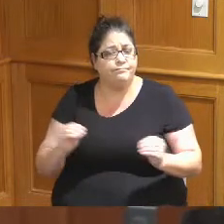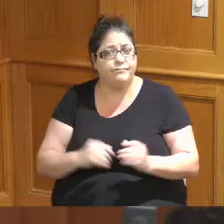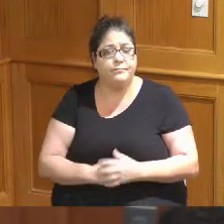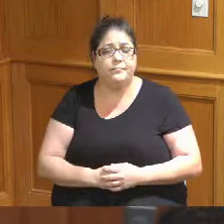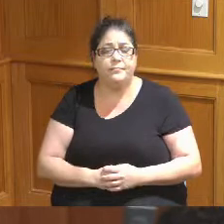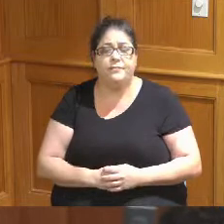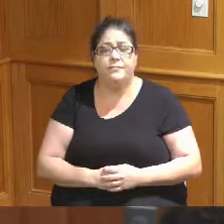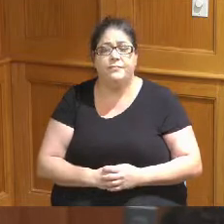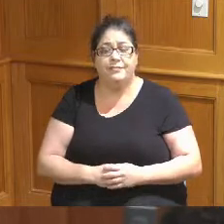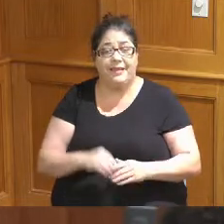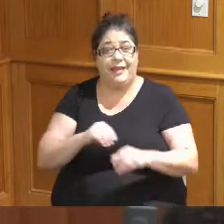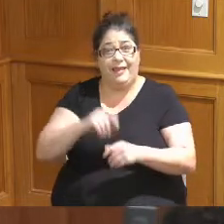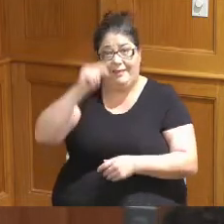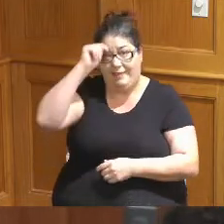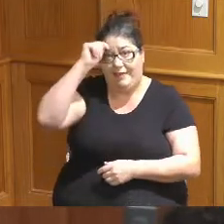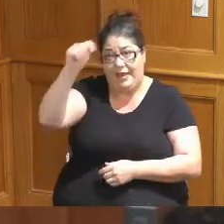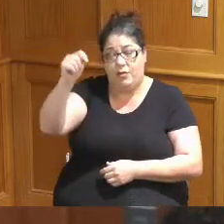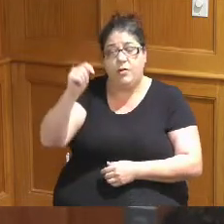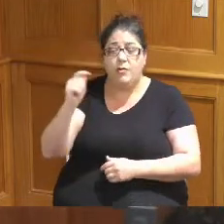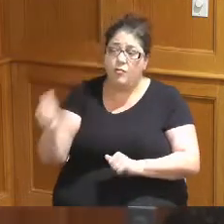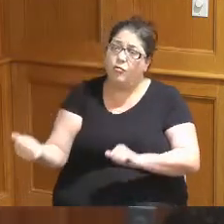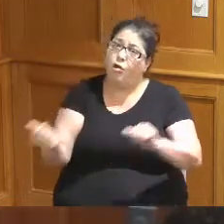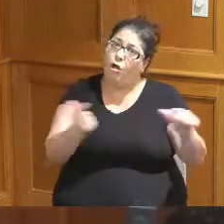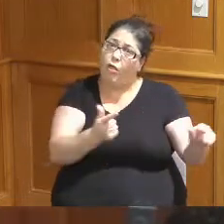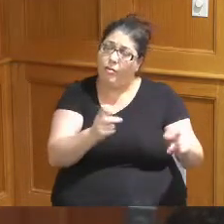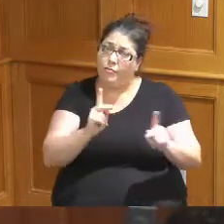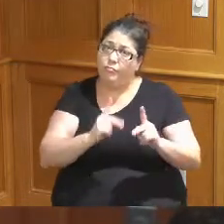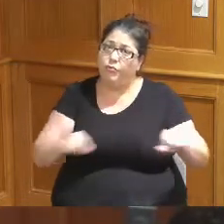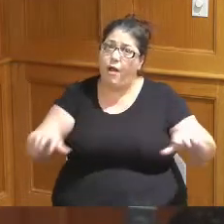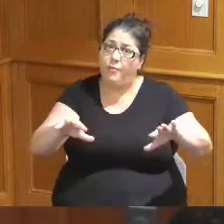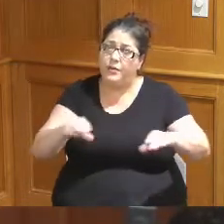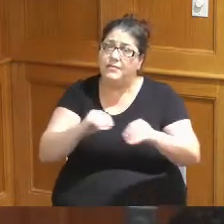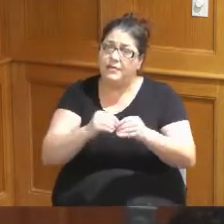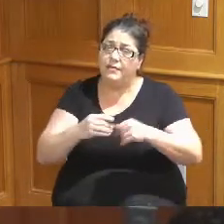theoretically on all properties to produce Revenue because it also helps the county